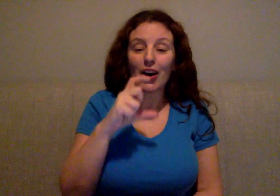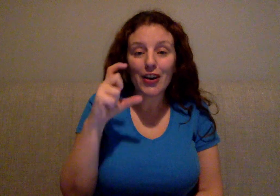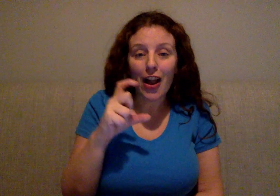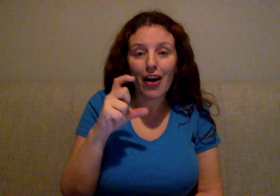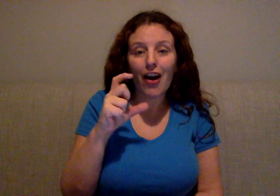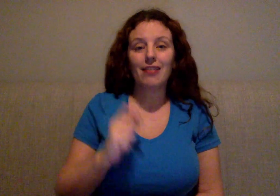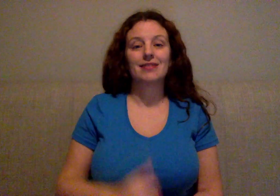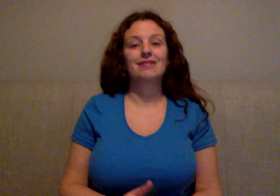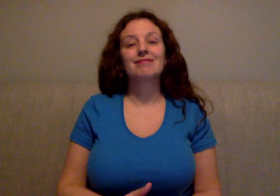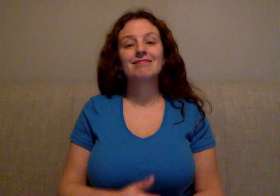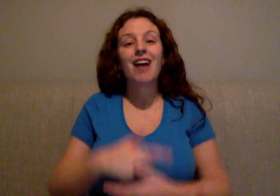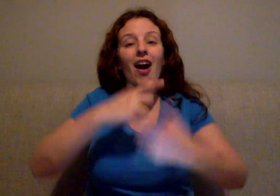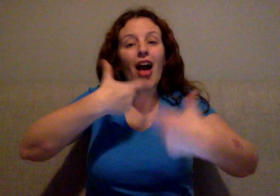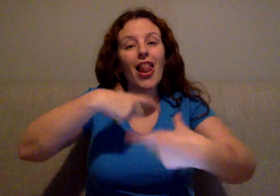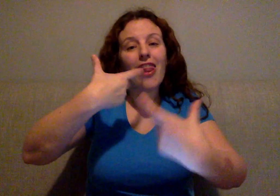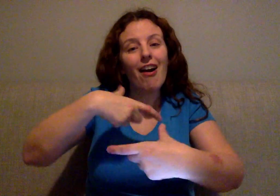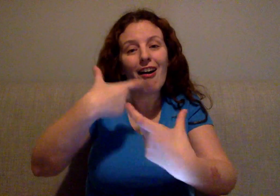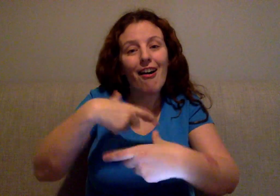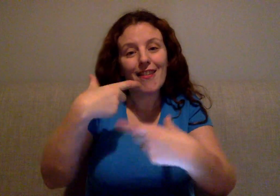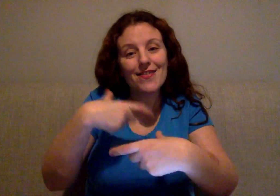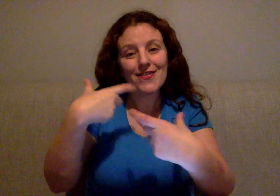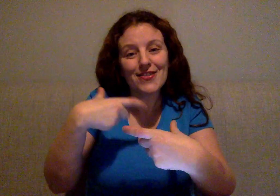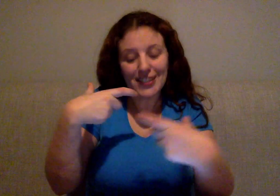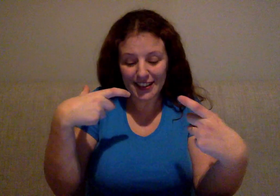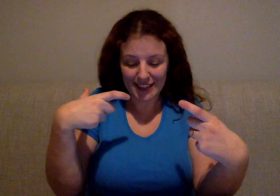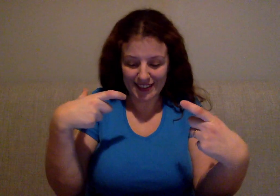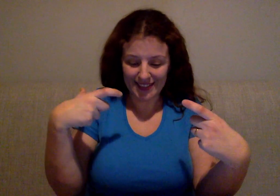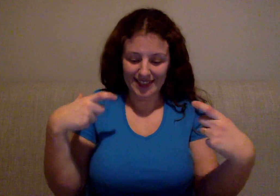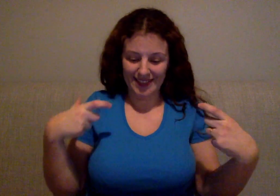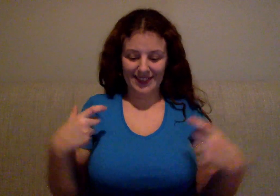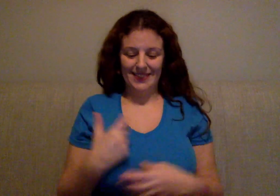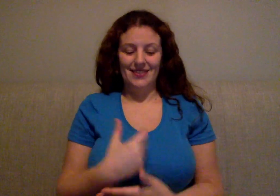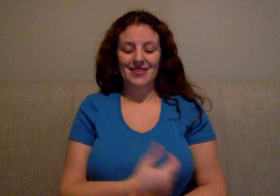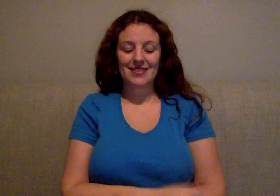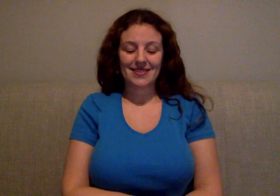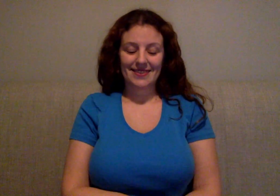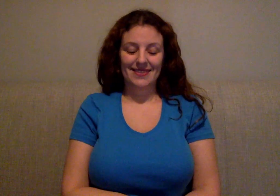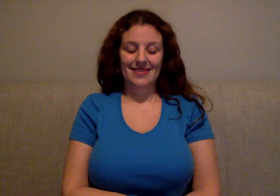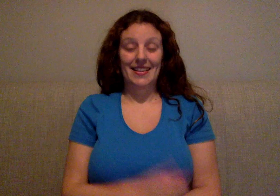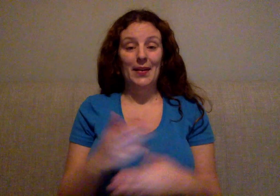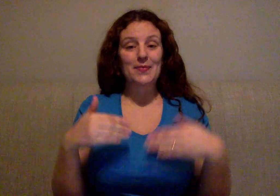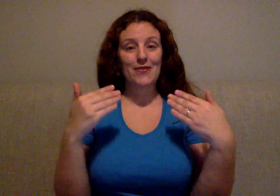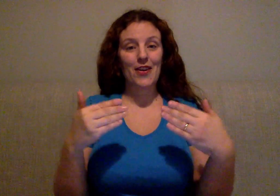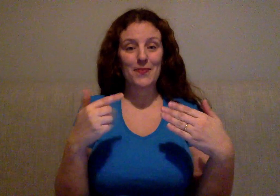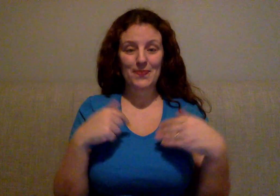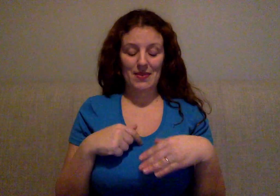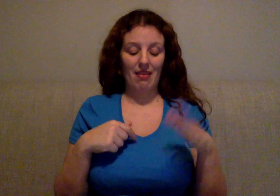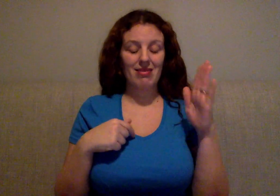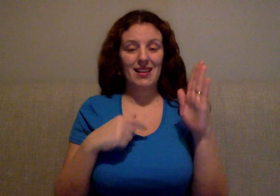COLOUR LAUGH Moving on.